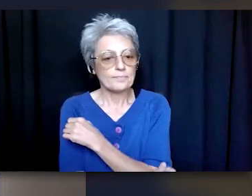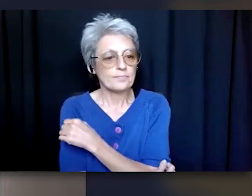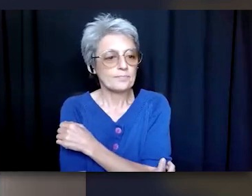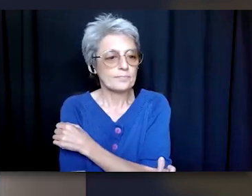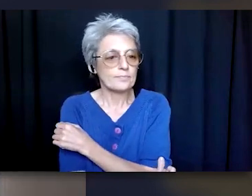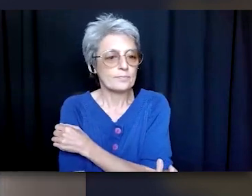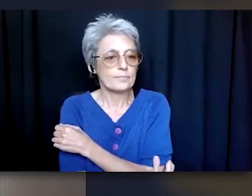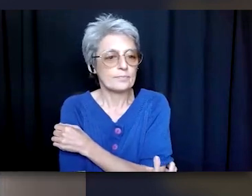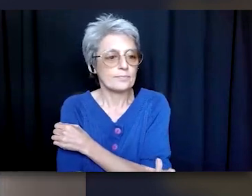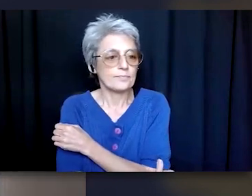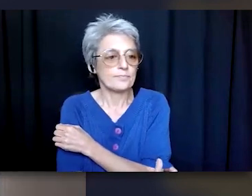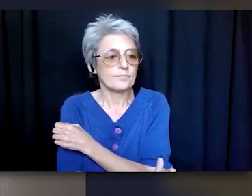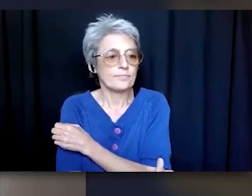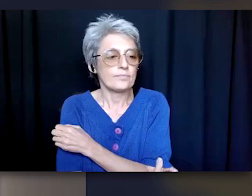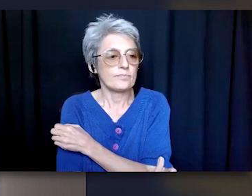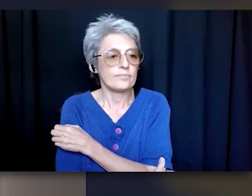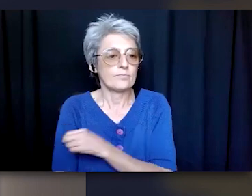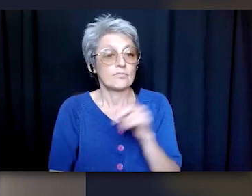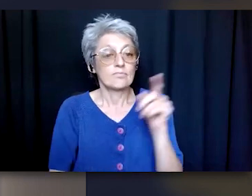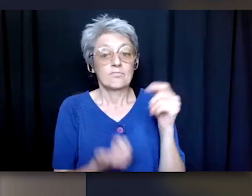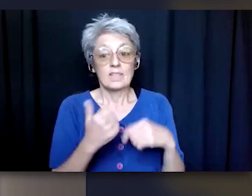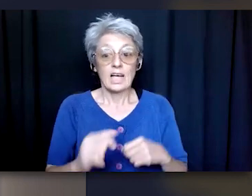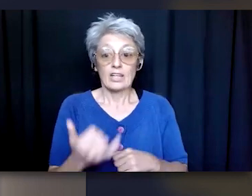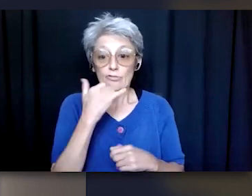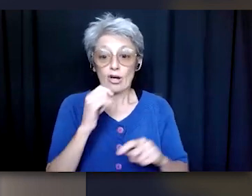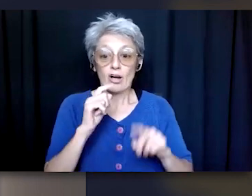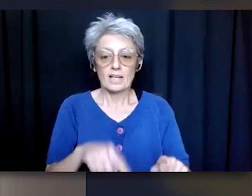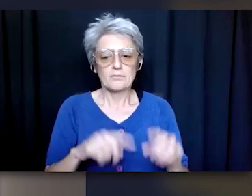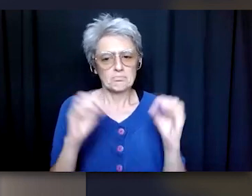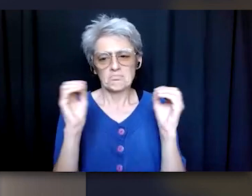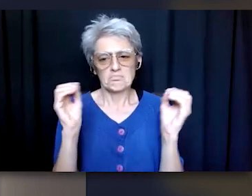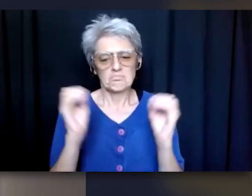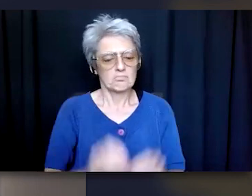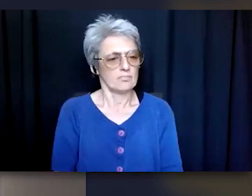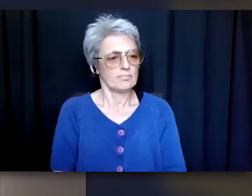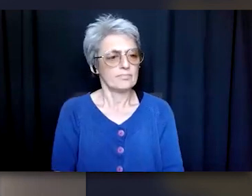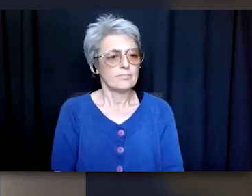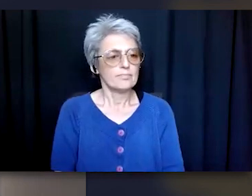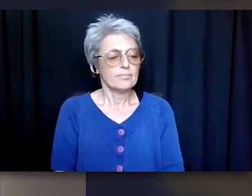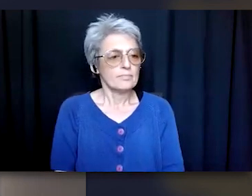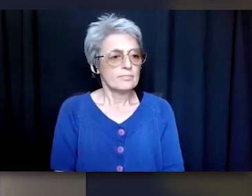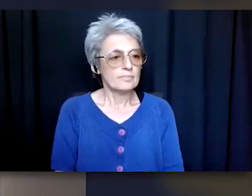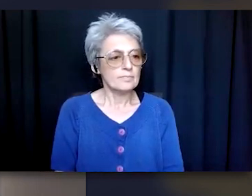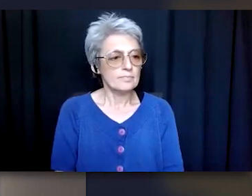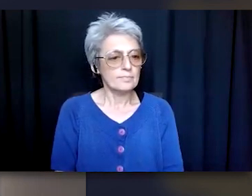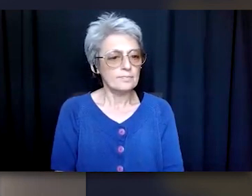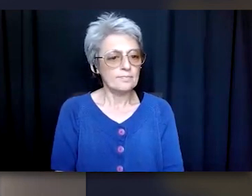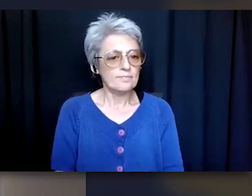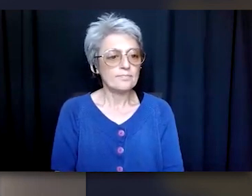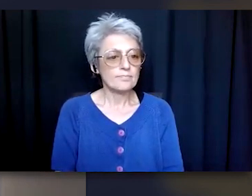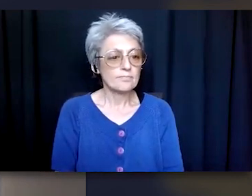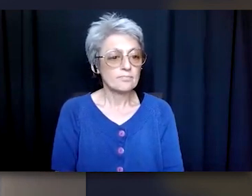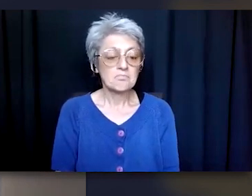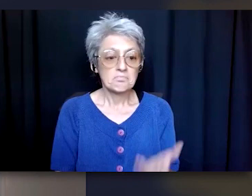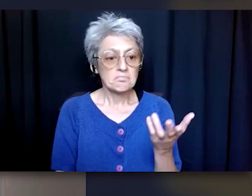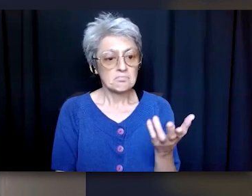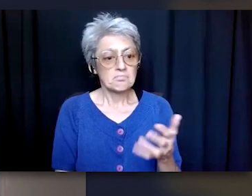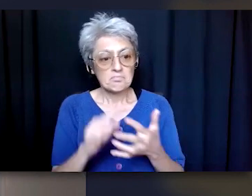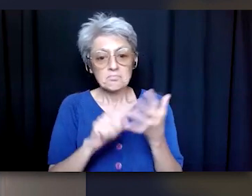are wrong answers. This stuff absolutely has some real uses. If you have something